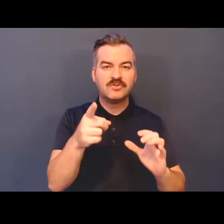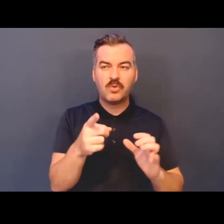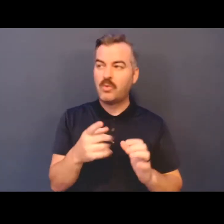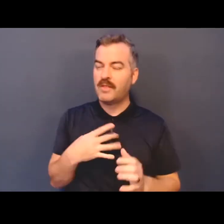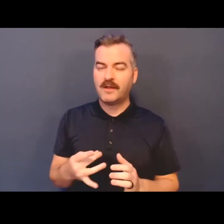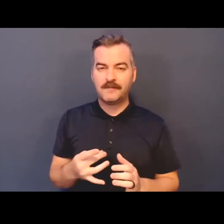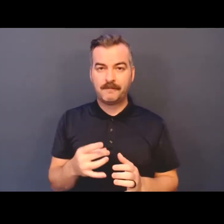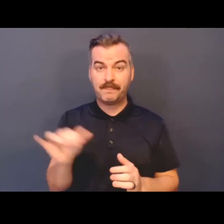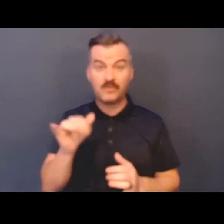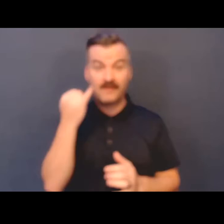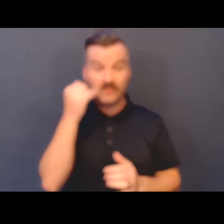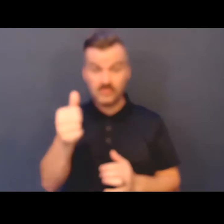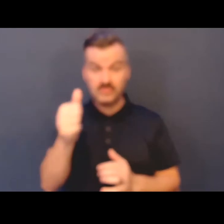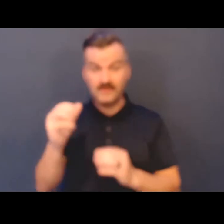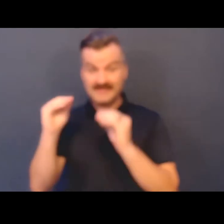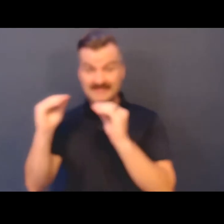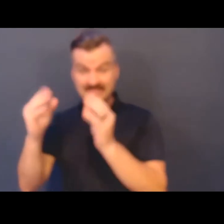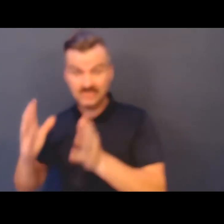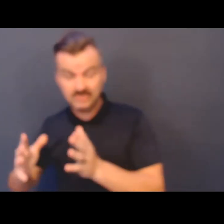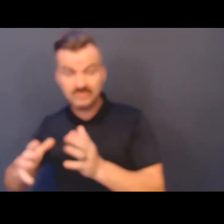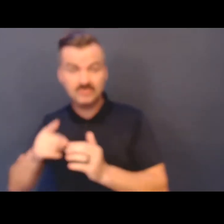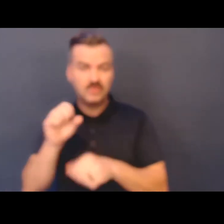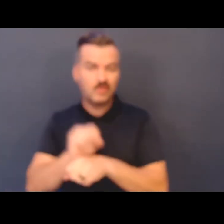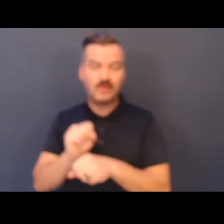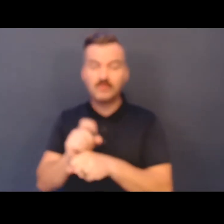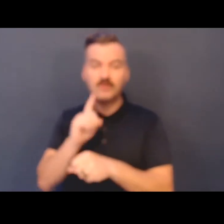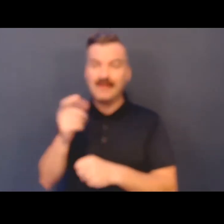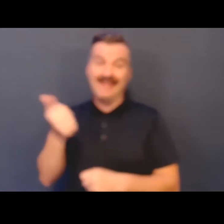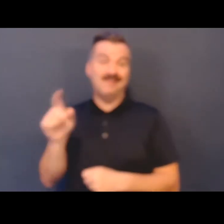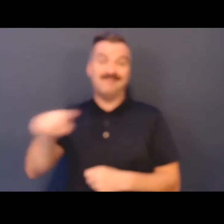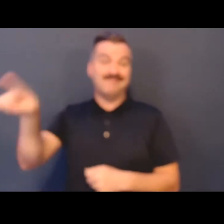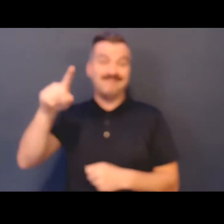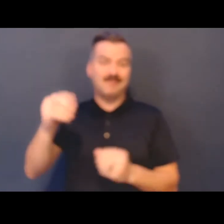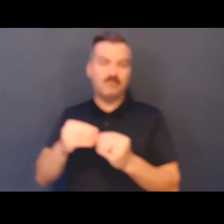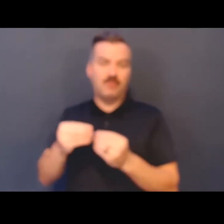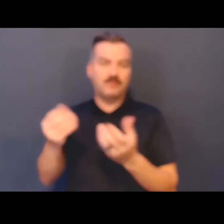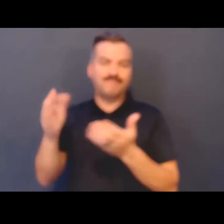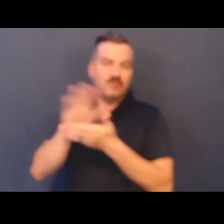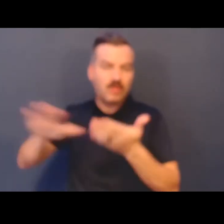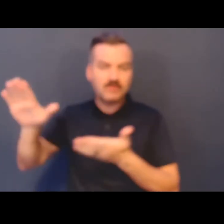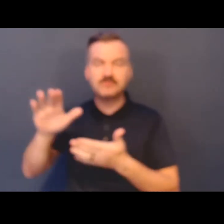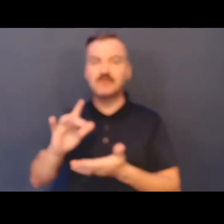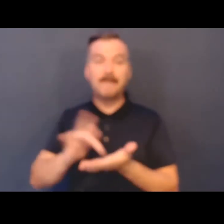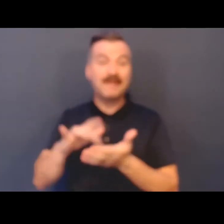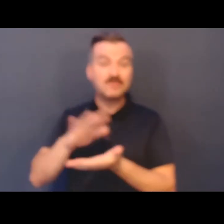an educator, working really anywhere in higher education or in med schools.